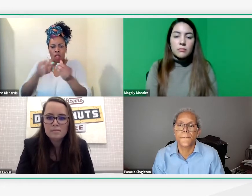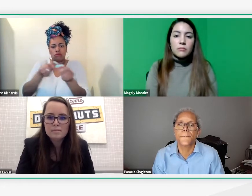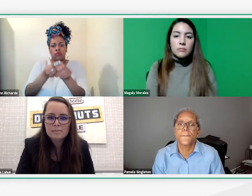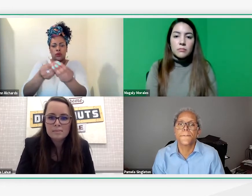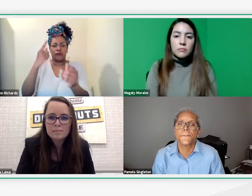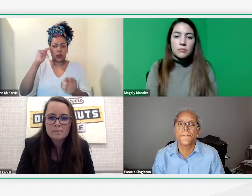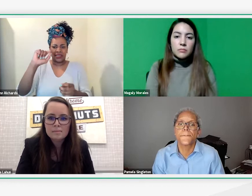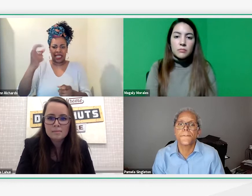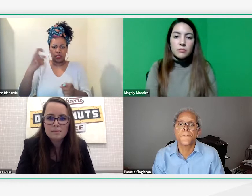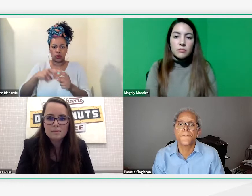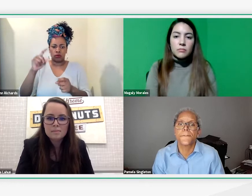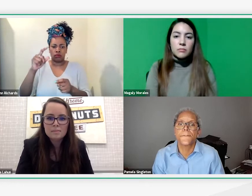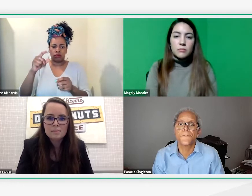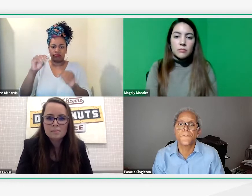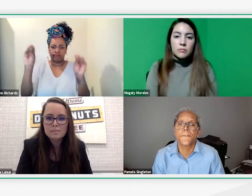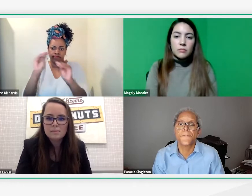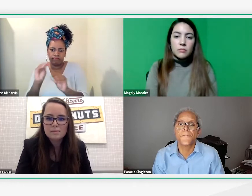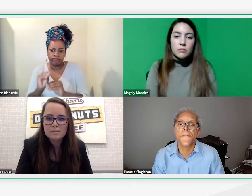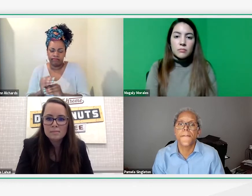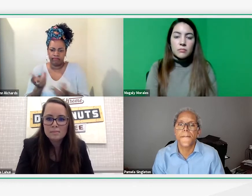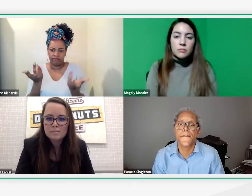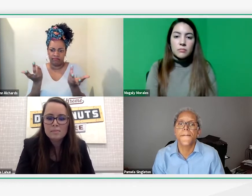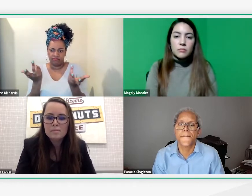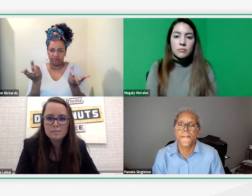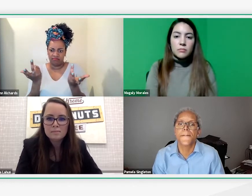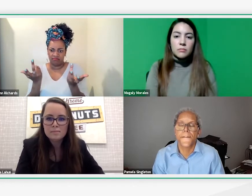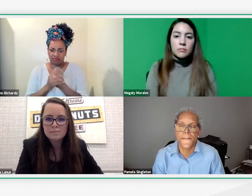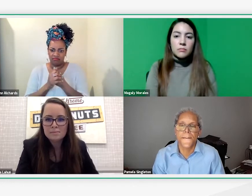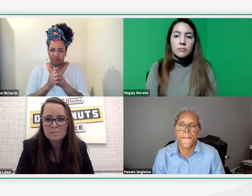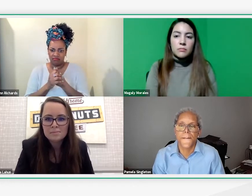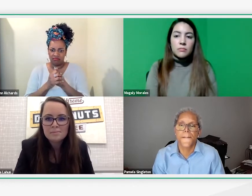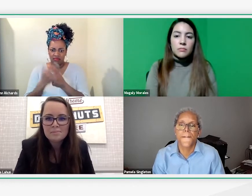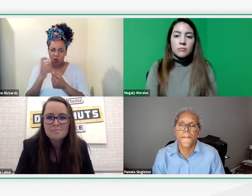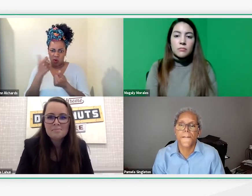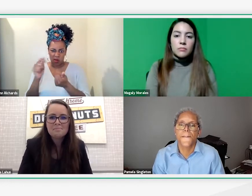And we're wondering what kind of documentation we should be adding to fill out these forms.